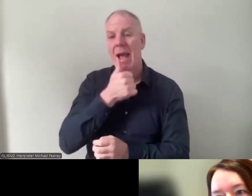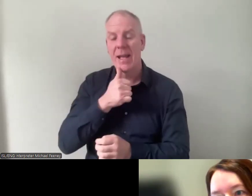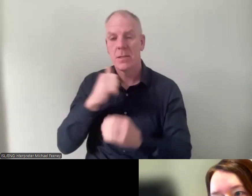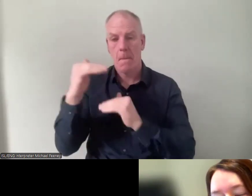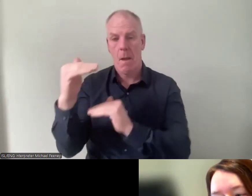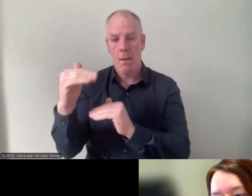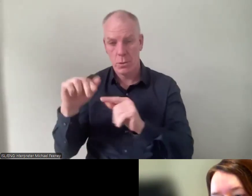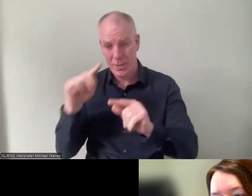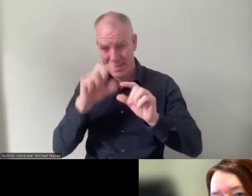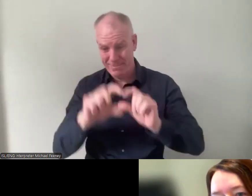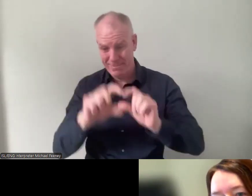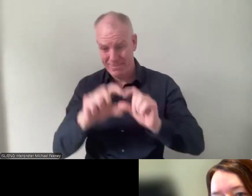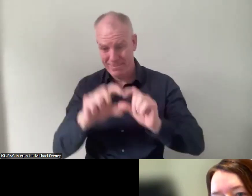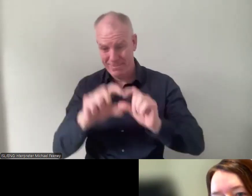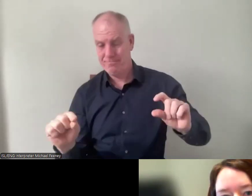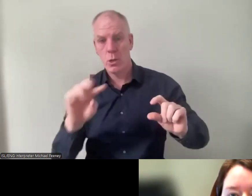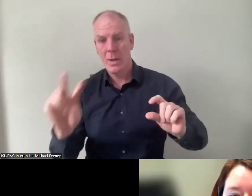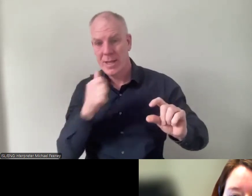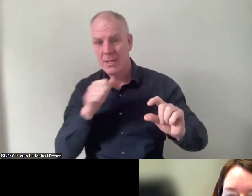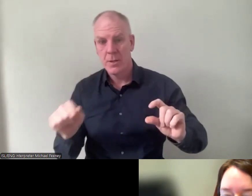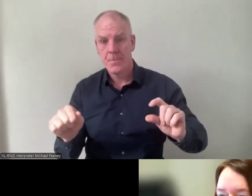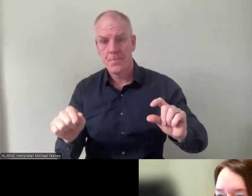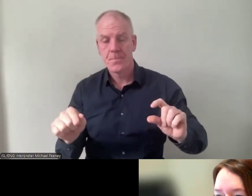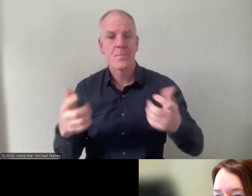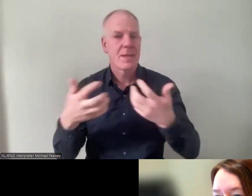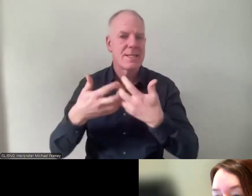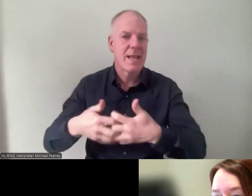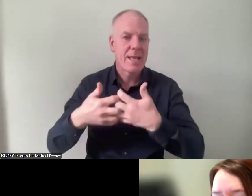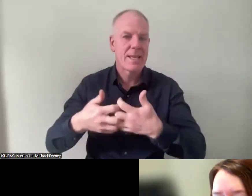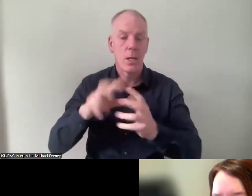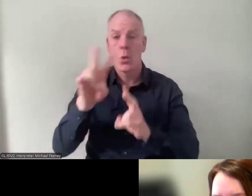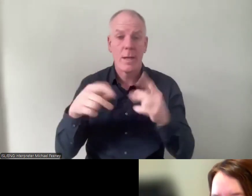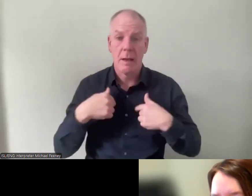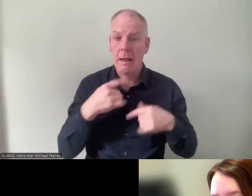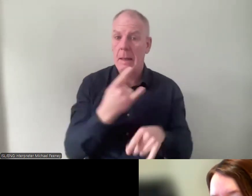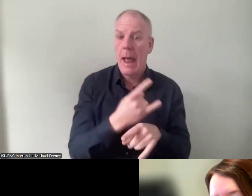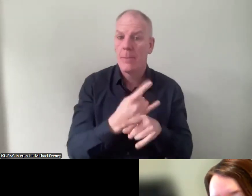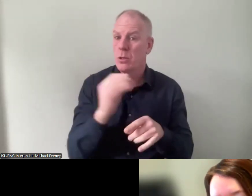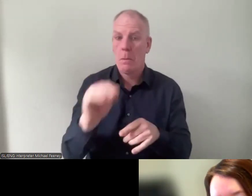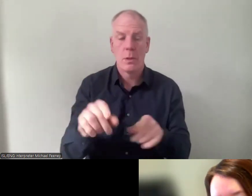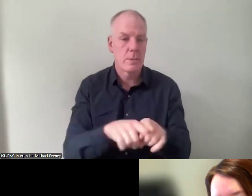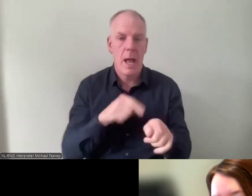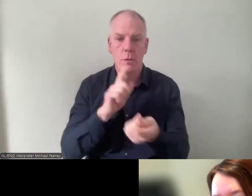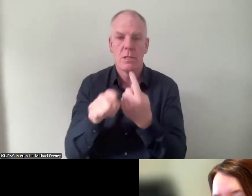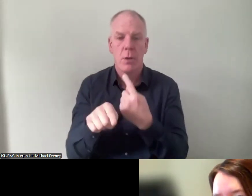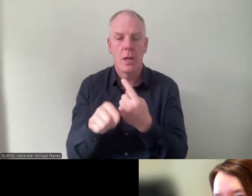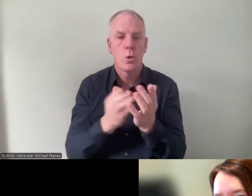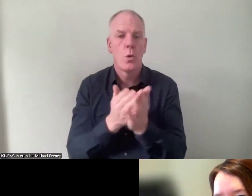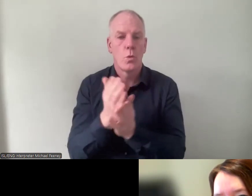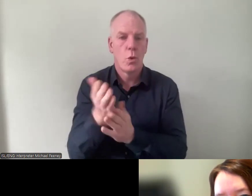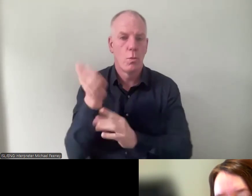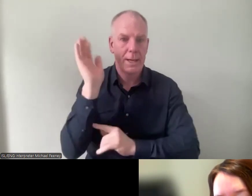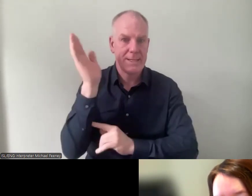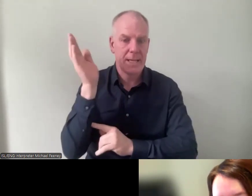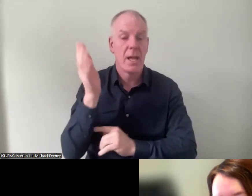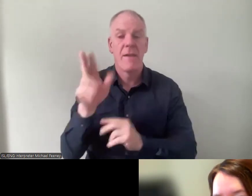of your screen there. If they're technical questions that I can help with. Just pop them in there and I'll answer during the presentation. Otherwise, I will come up at